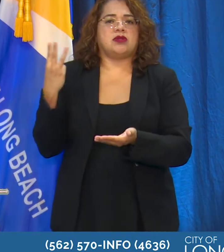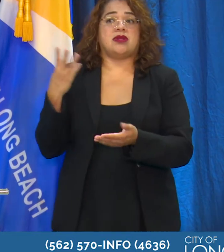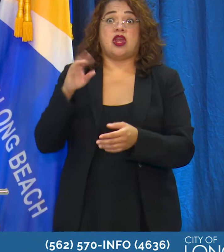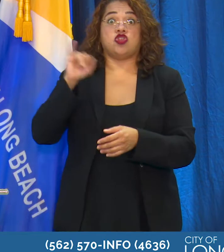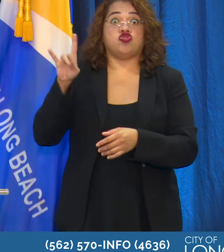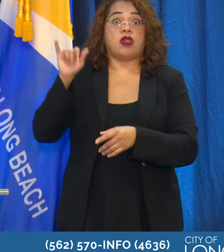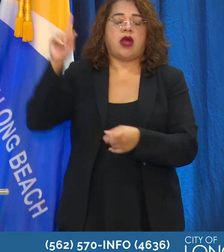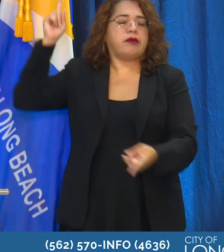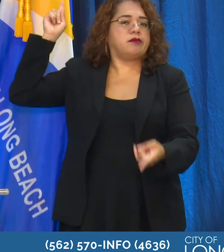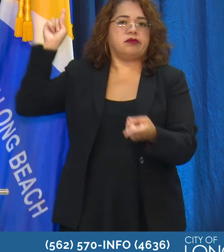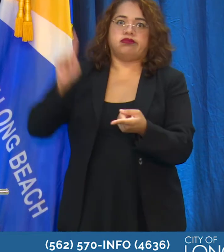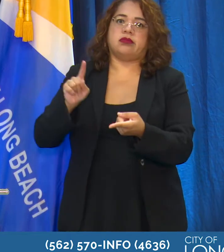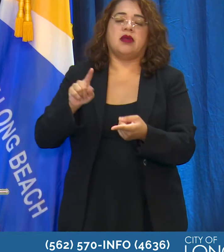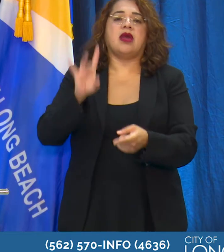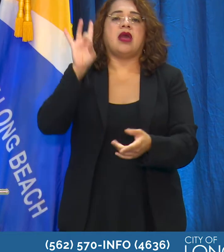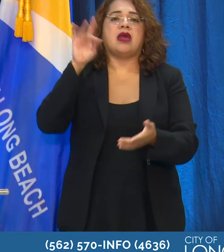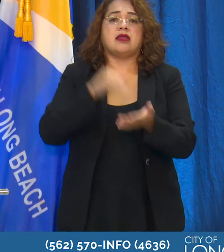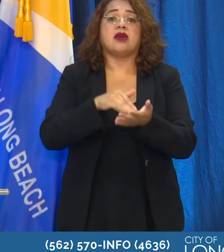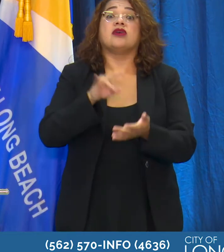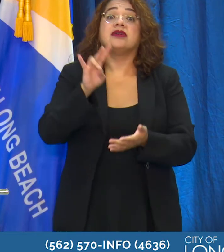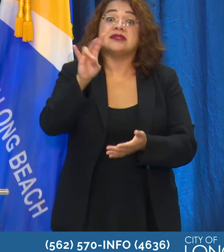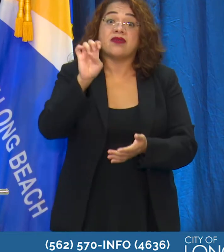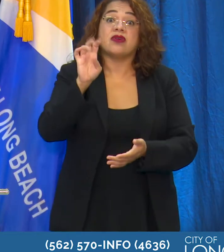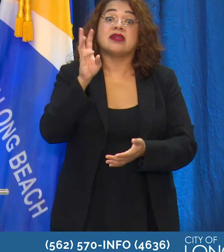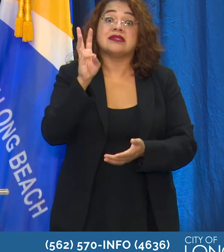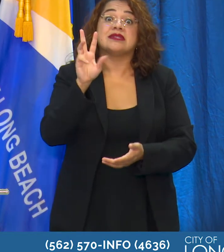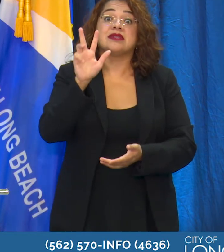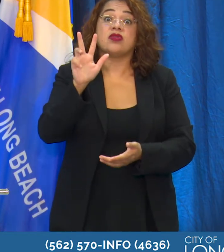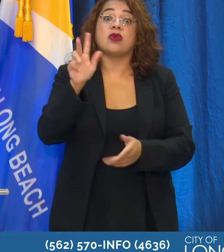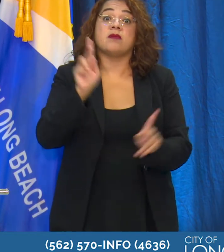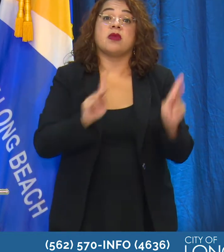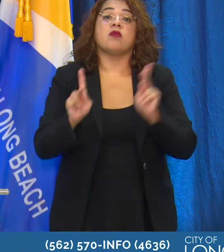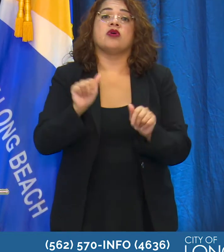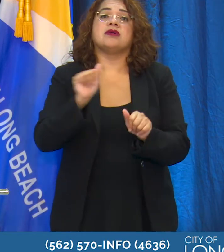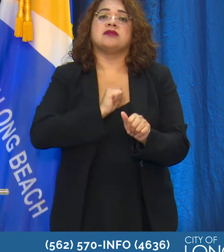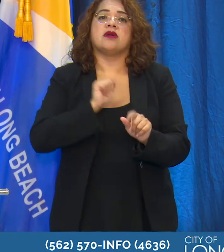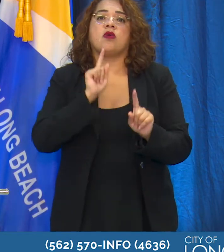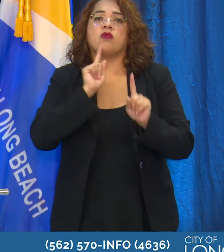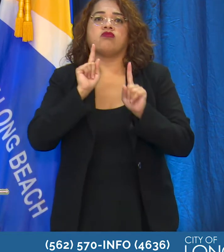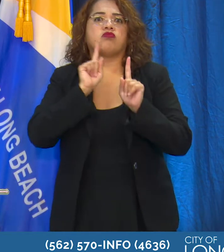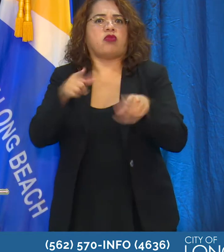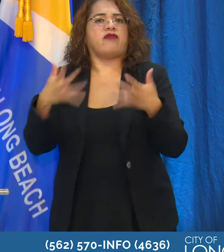We currently have 8,763 people who are self-reported that they have recovered.